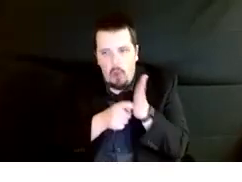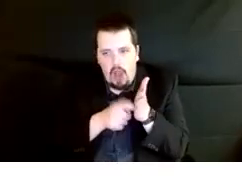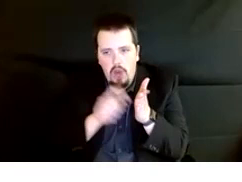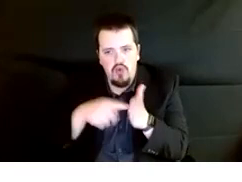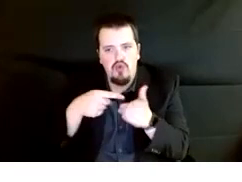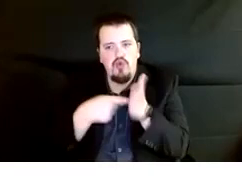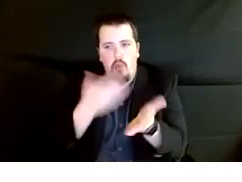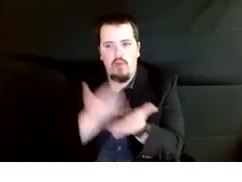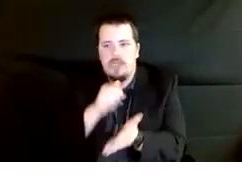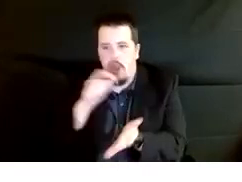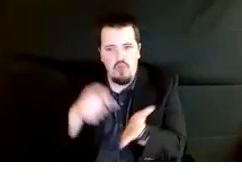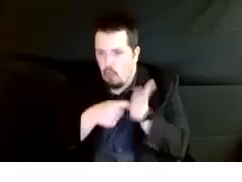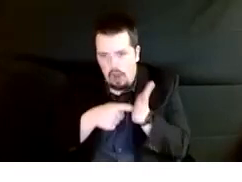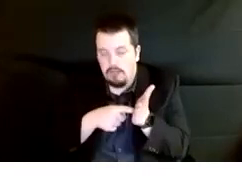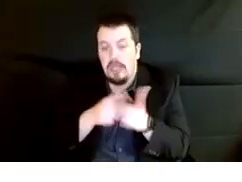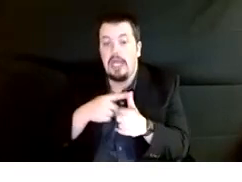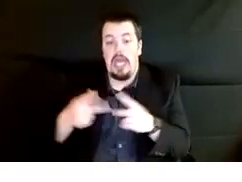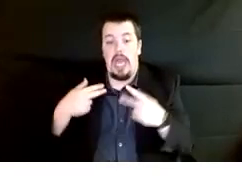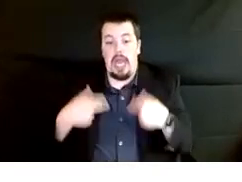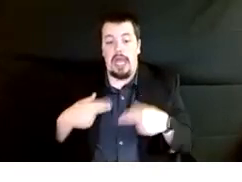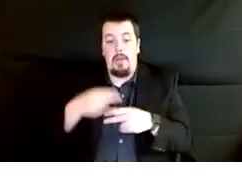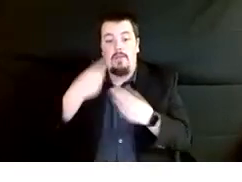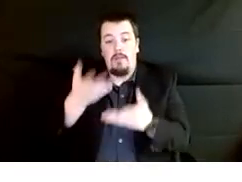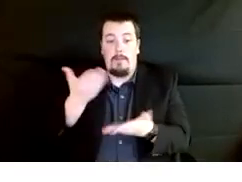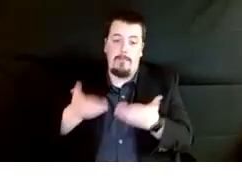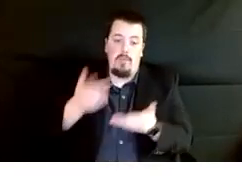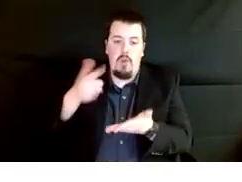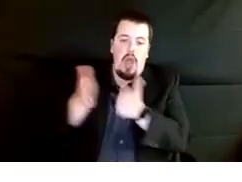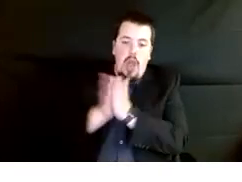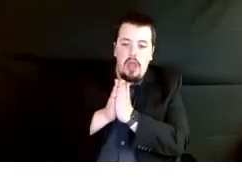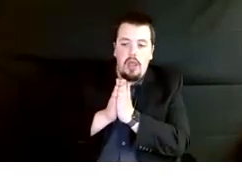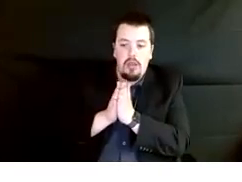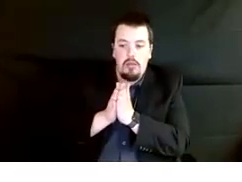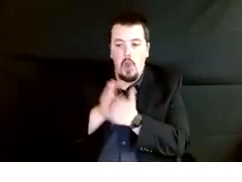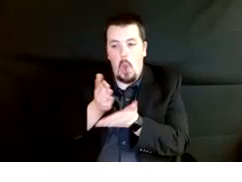uh one question the health care provider probably may ask is - is it okay for us to